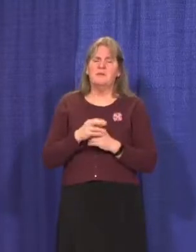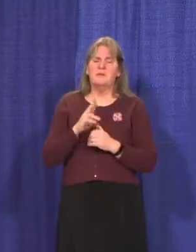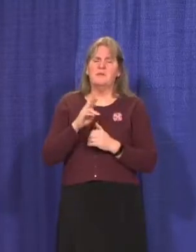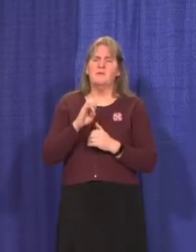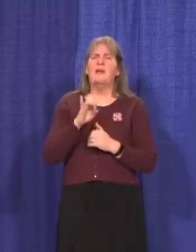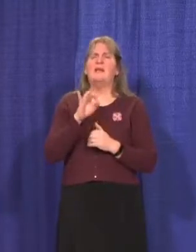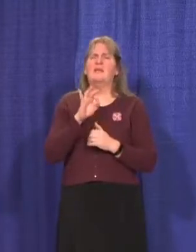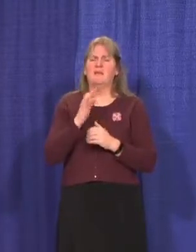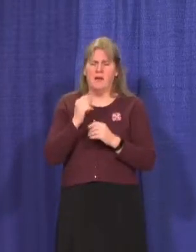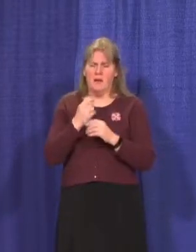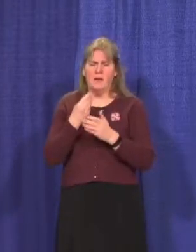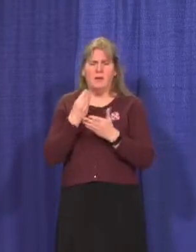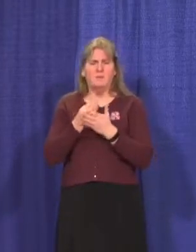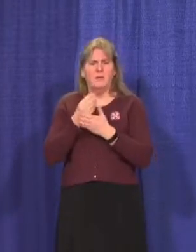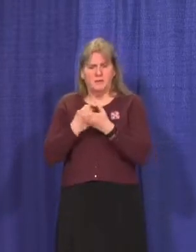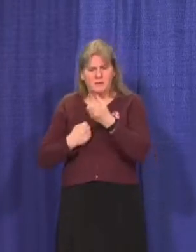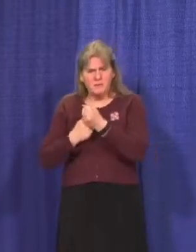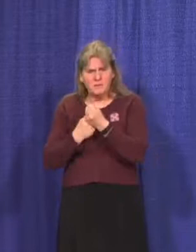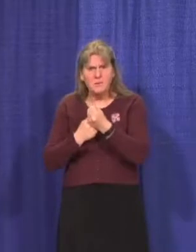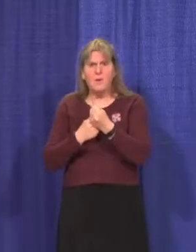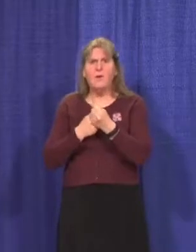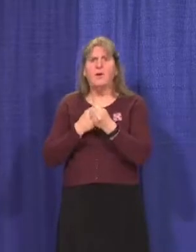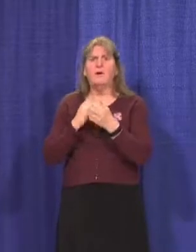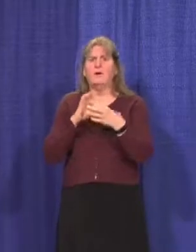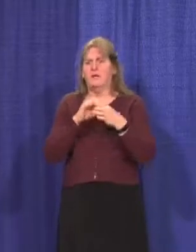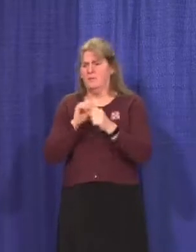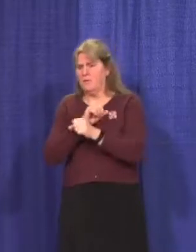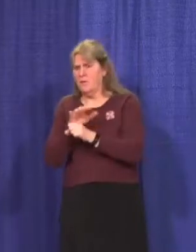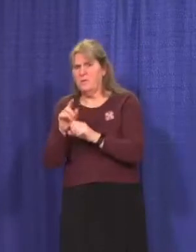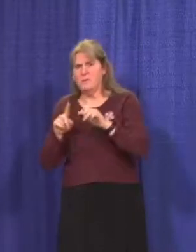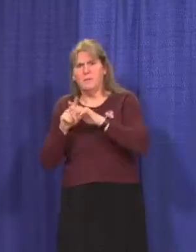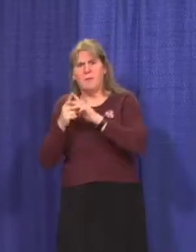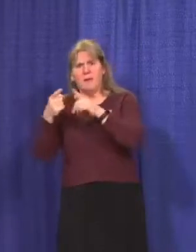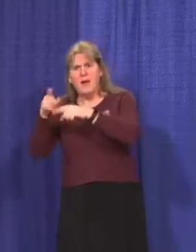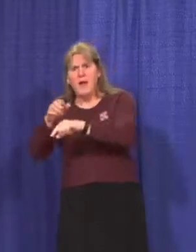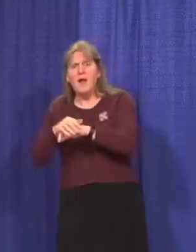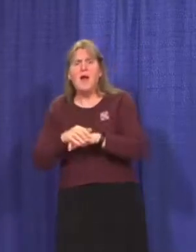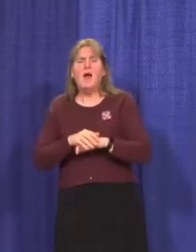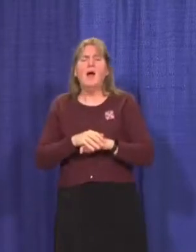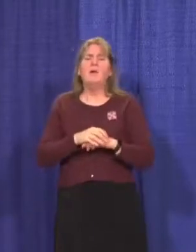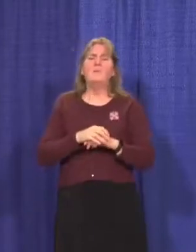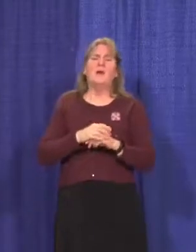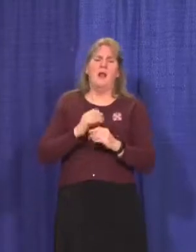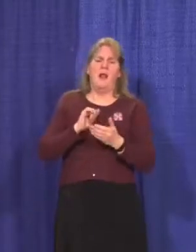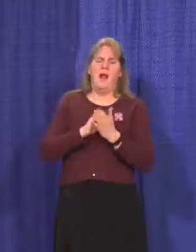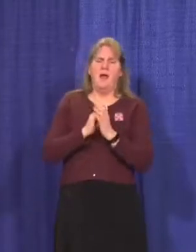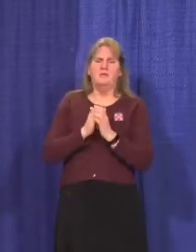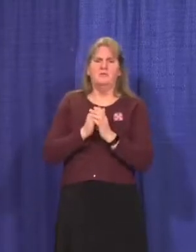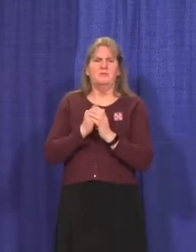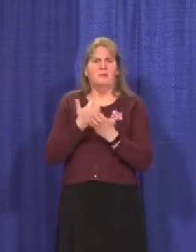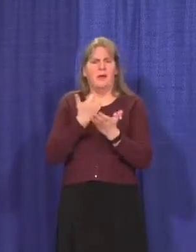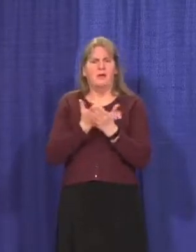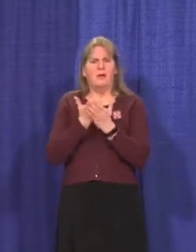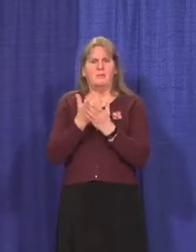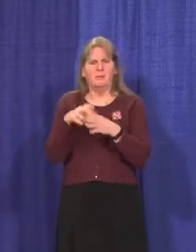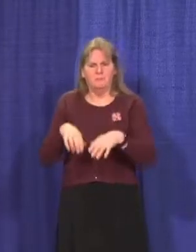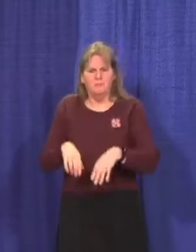questions about how is recovery and how it starts. Pushing the federal government